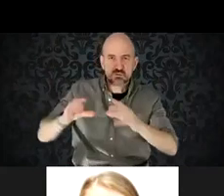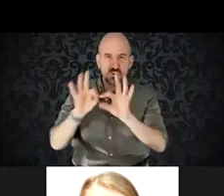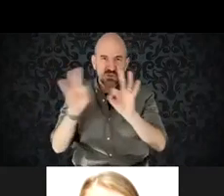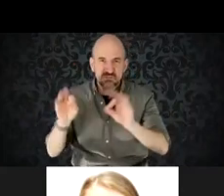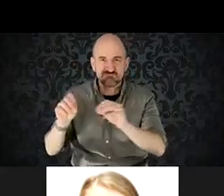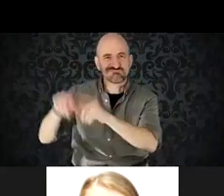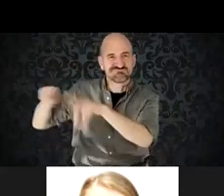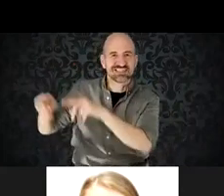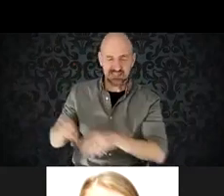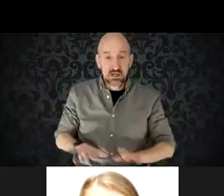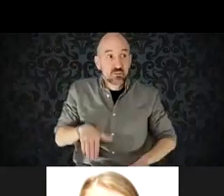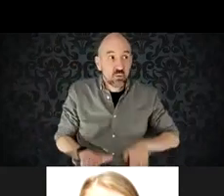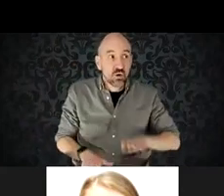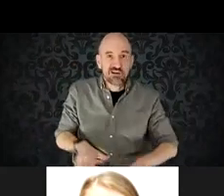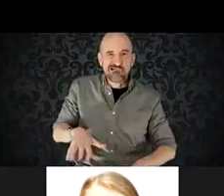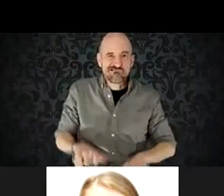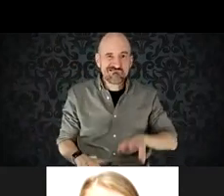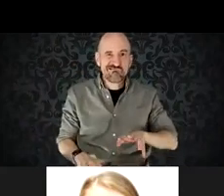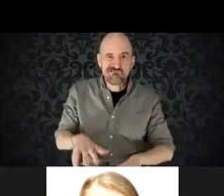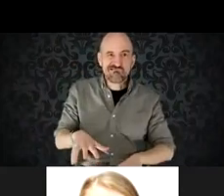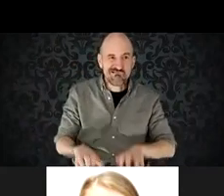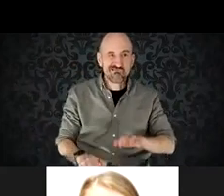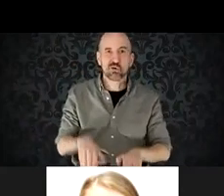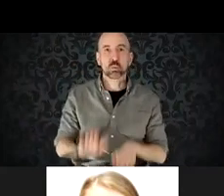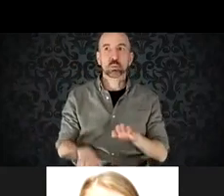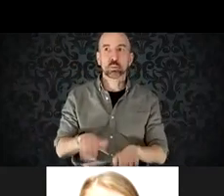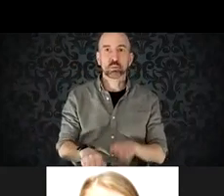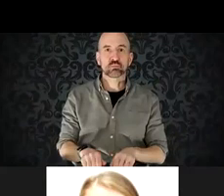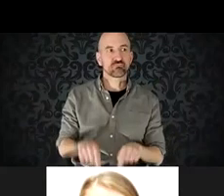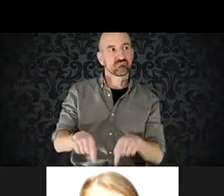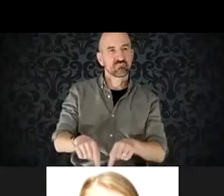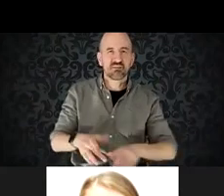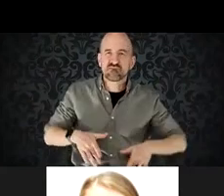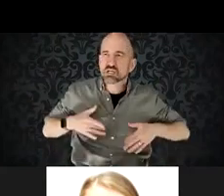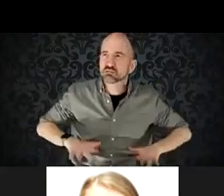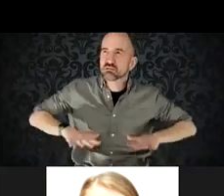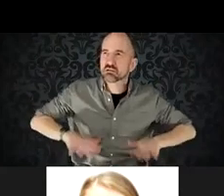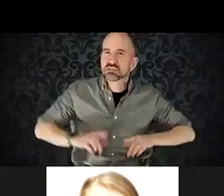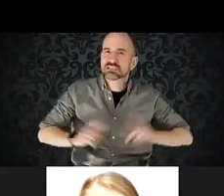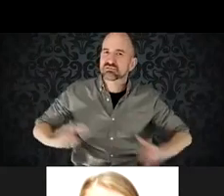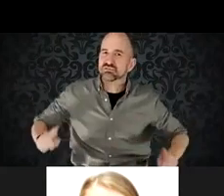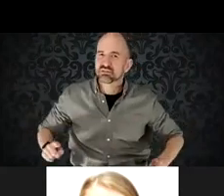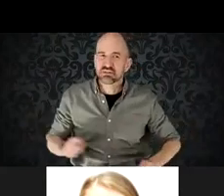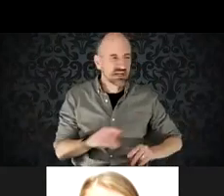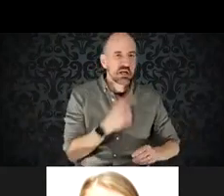course make it accessible to everybody and be a real wonderful sensory experience. So I came up with an initial